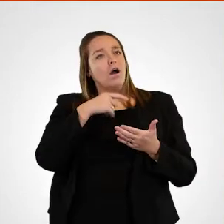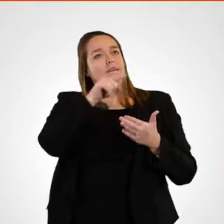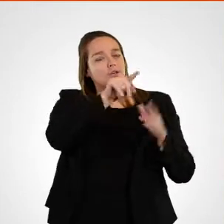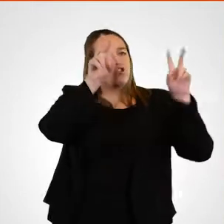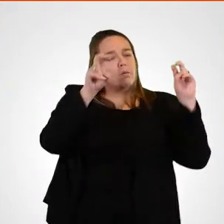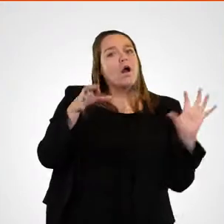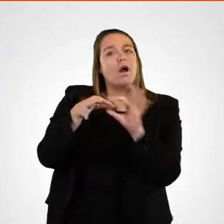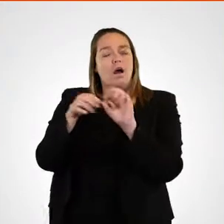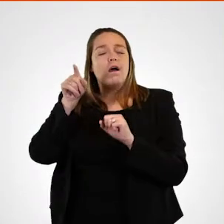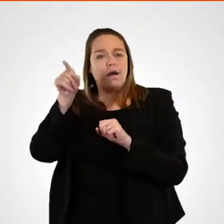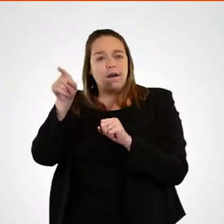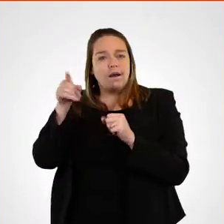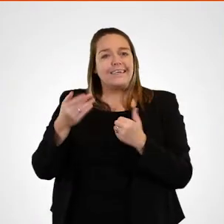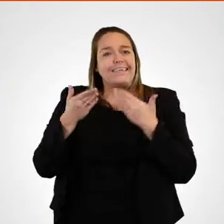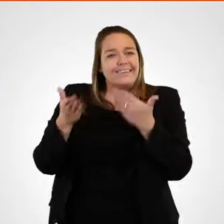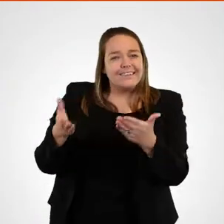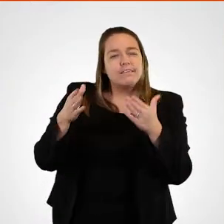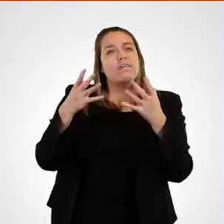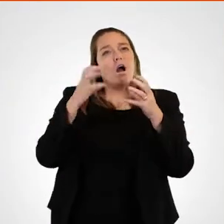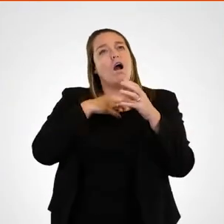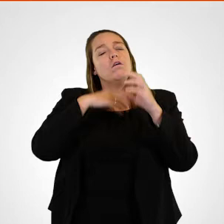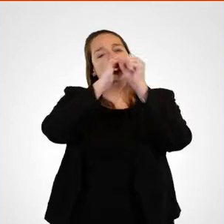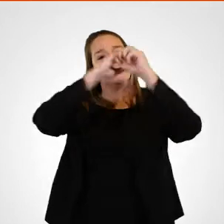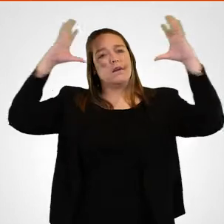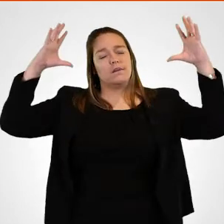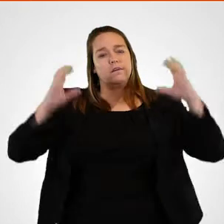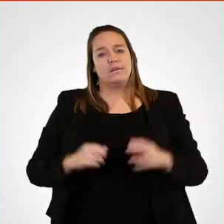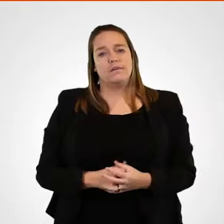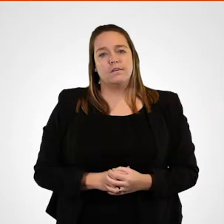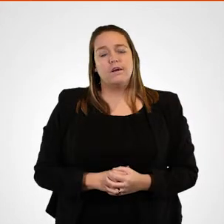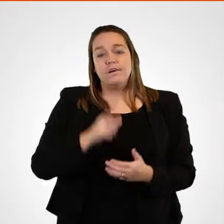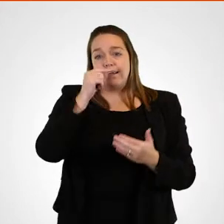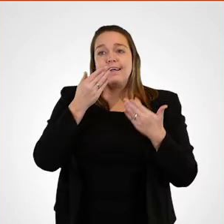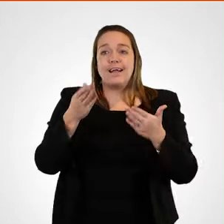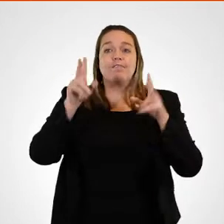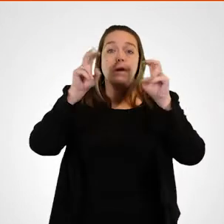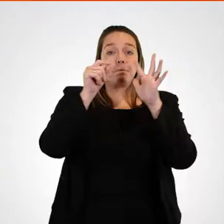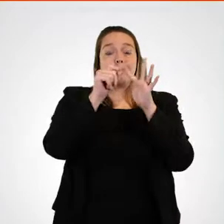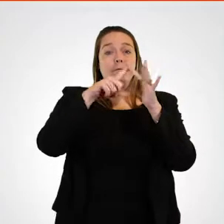and so that they can get the schema about that. We can do something called a picture walk,